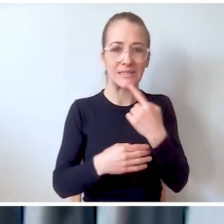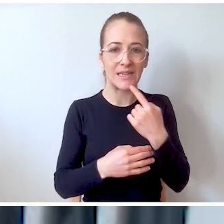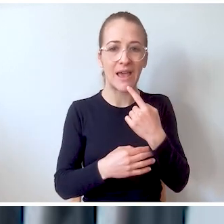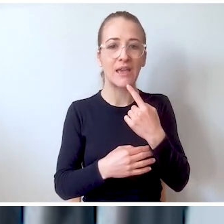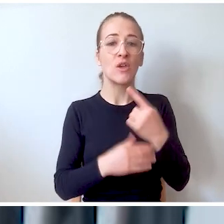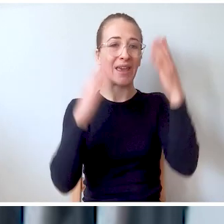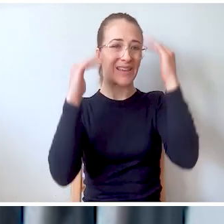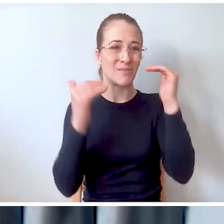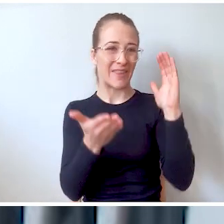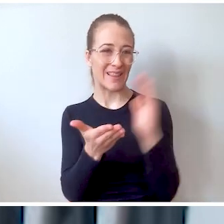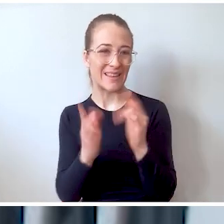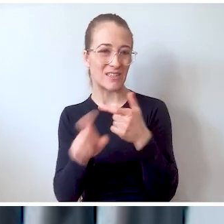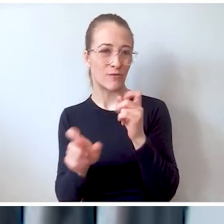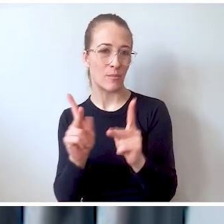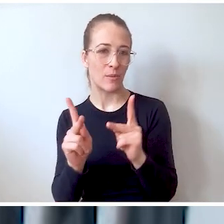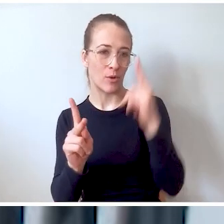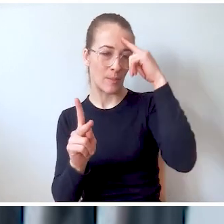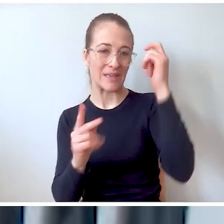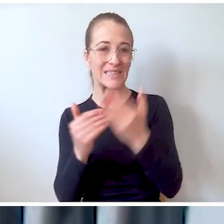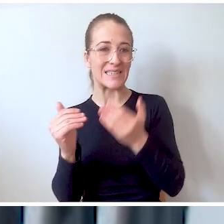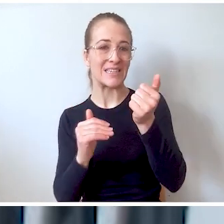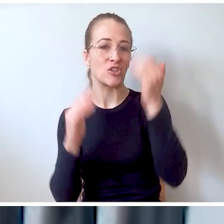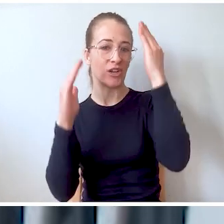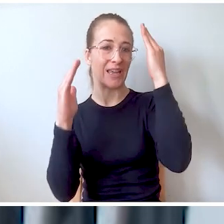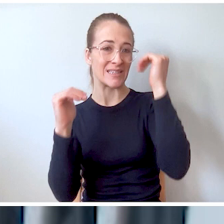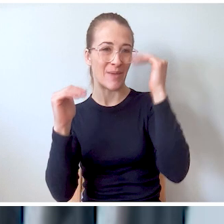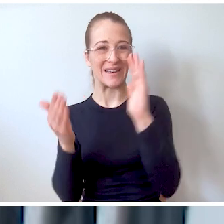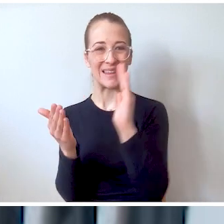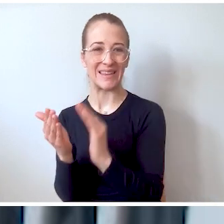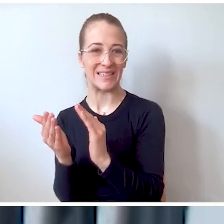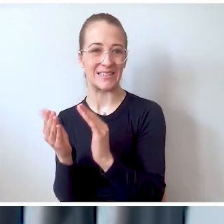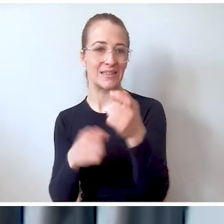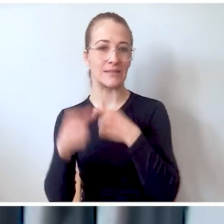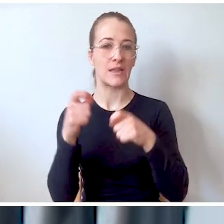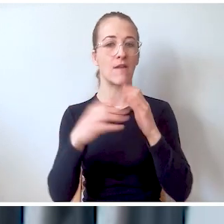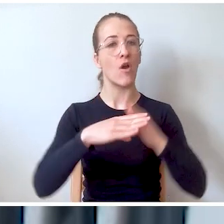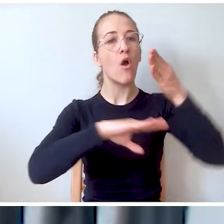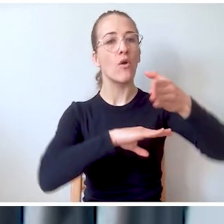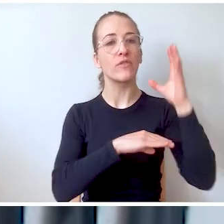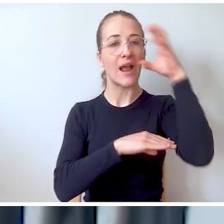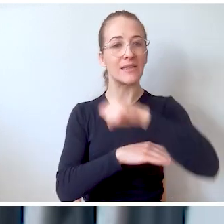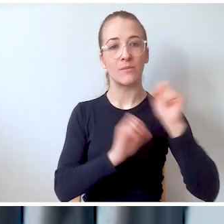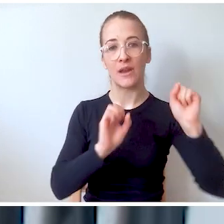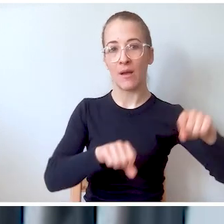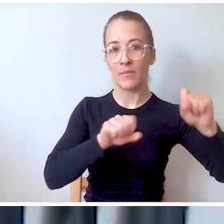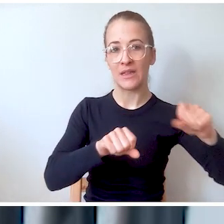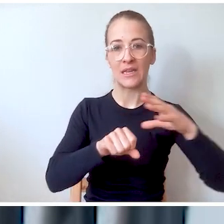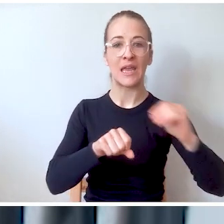because it's easier to expect the least rather than trying to overestimate somebody's ability. And then, ultimately, embarrassing themselves